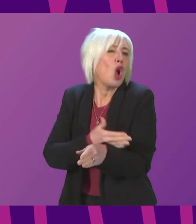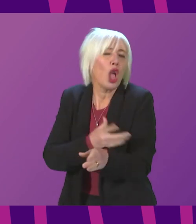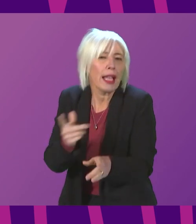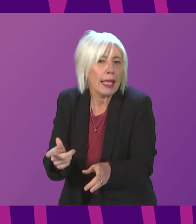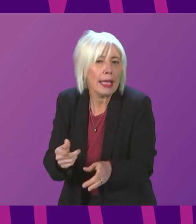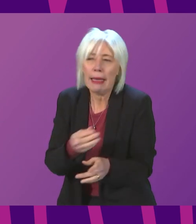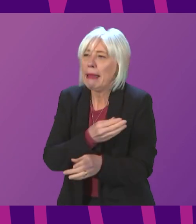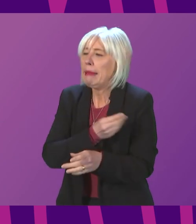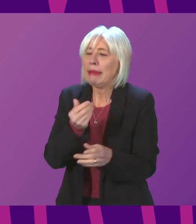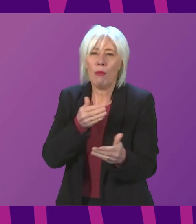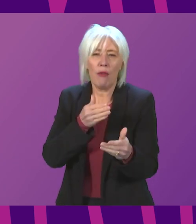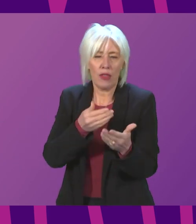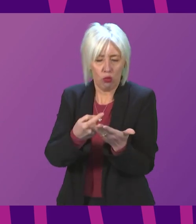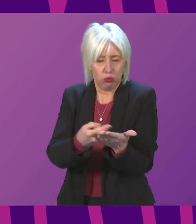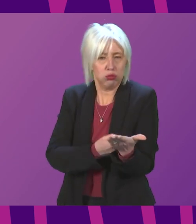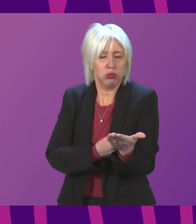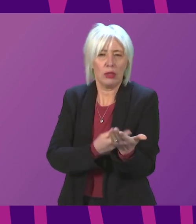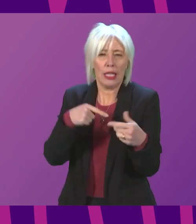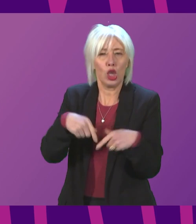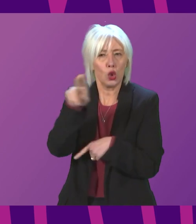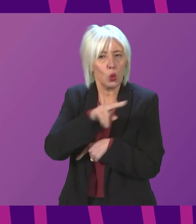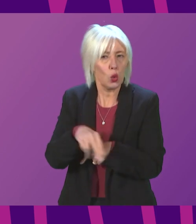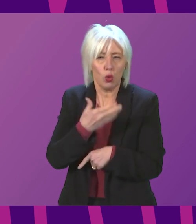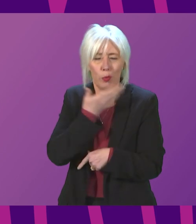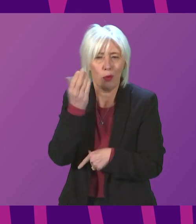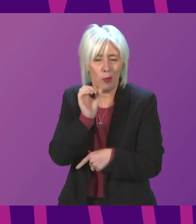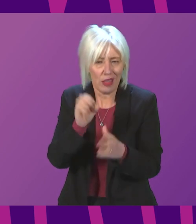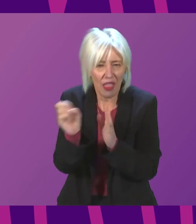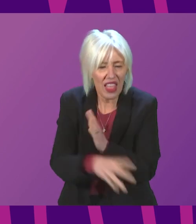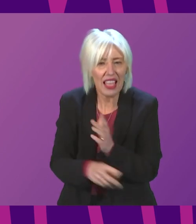have put in place some of the mitigations in schools that are now seen to be important.